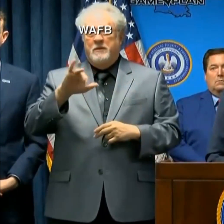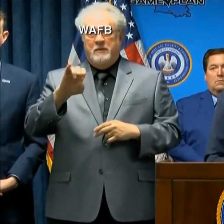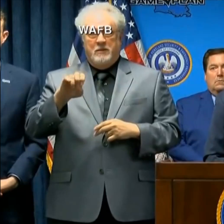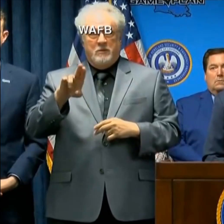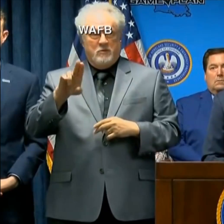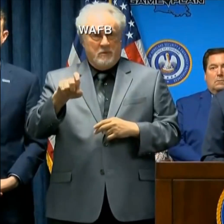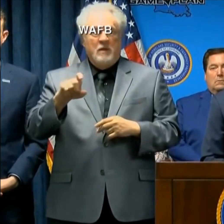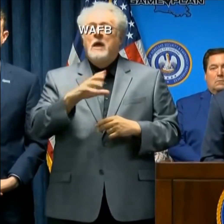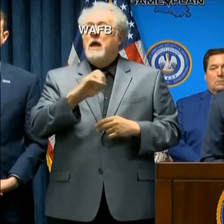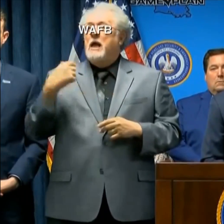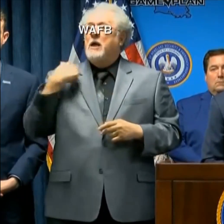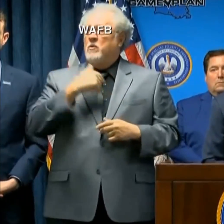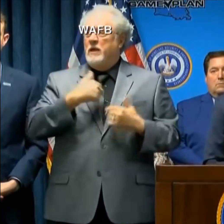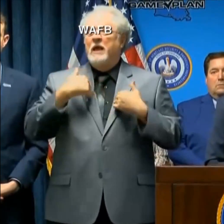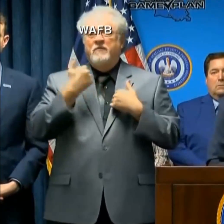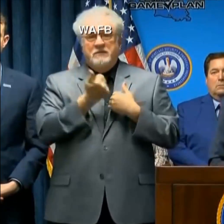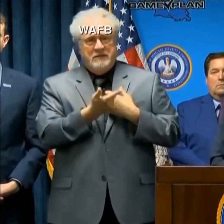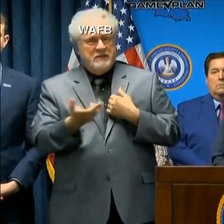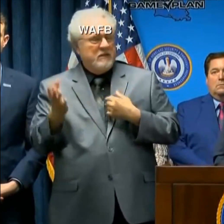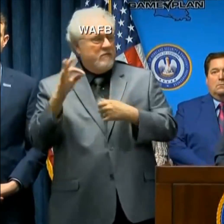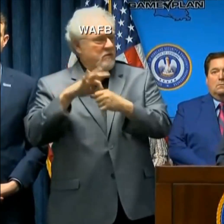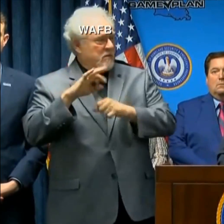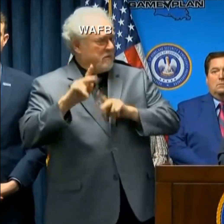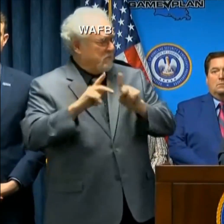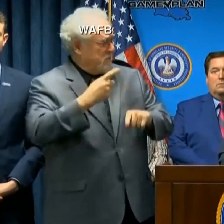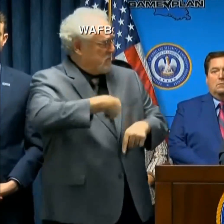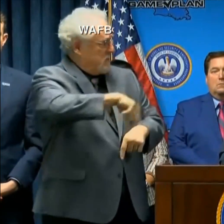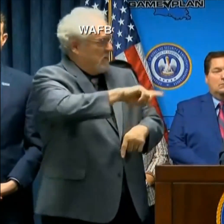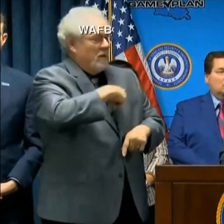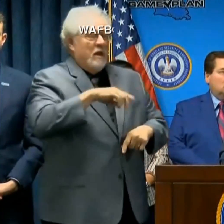obviously we have several statewide elected officials and various